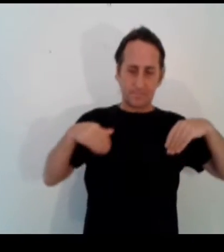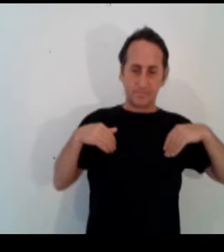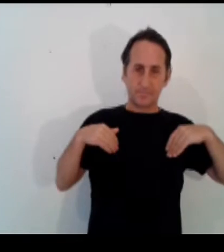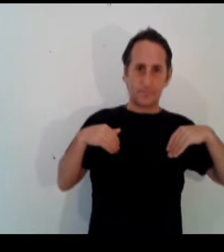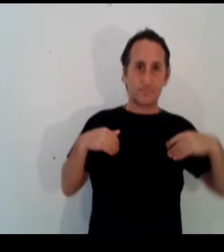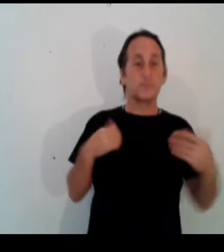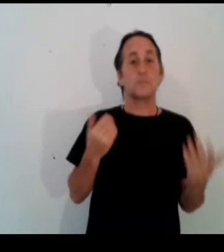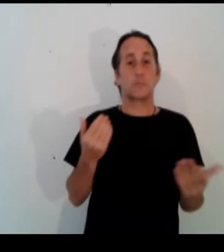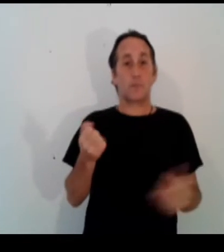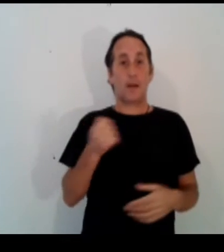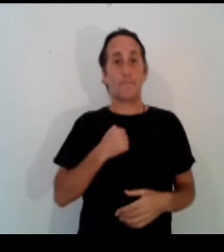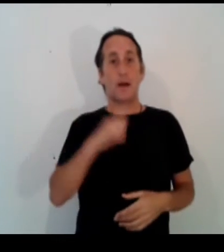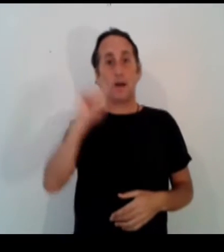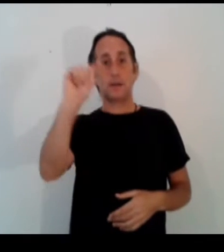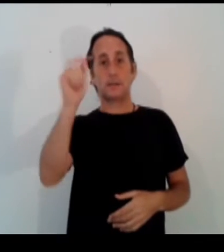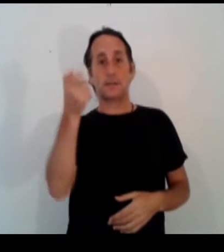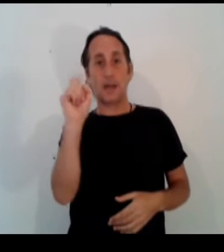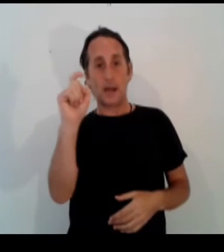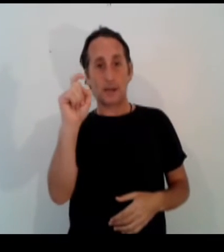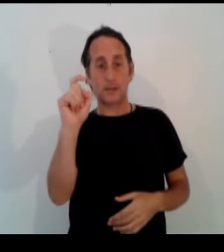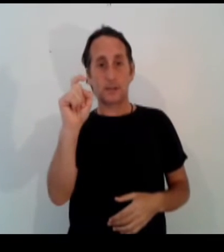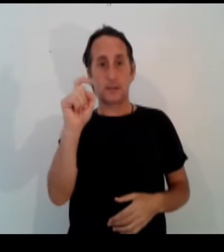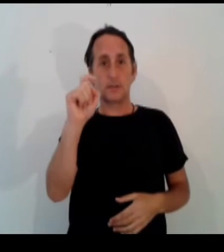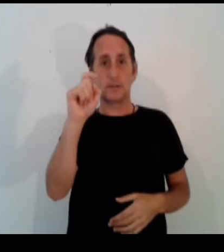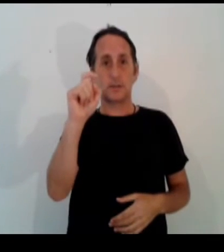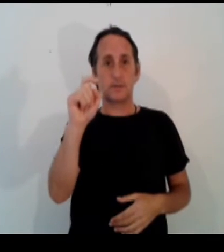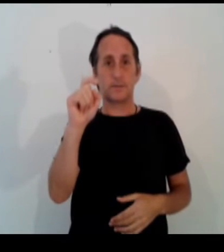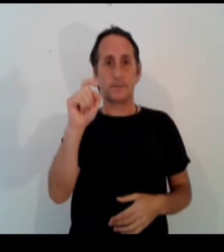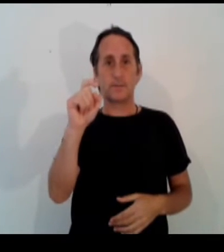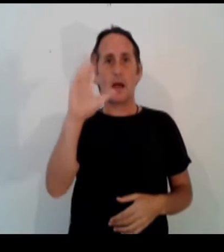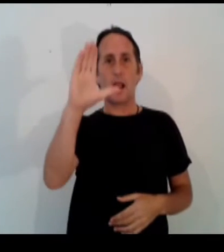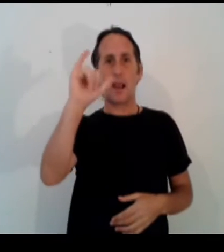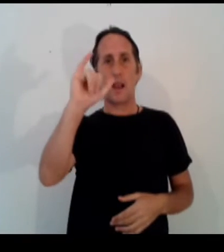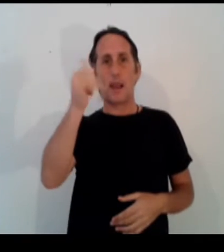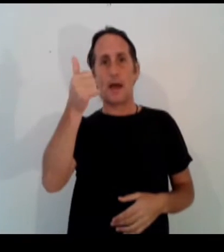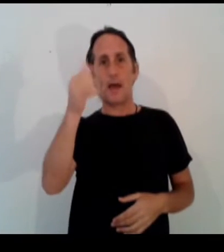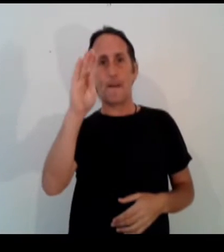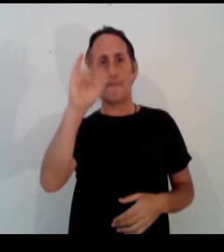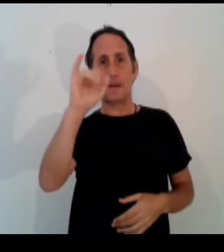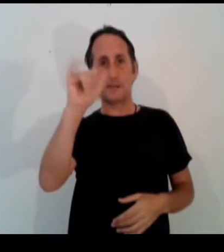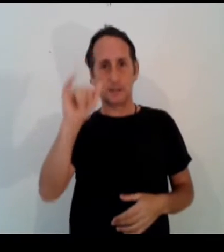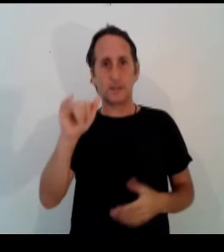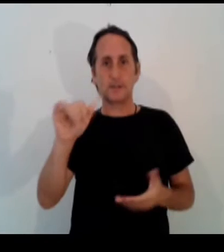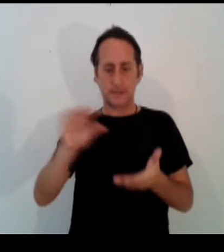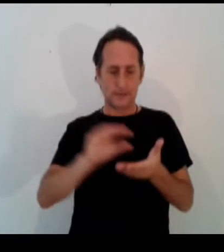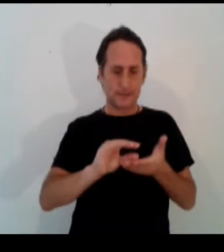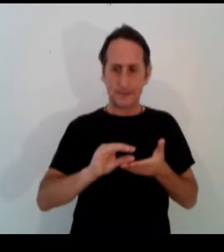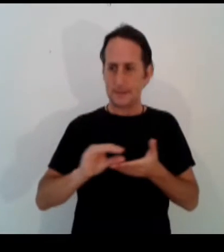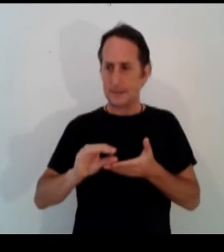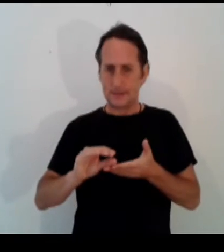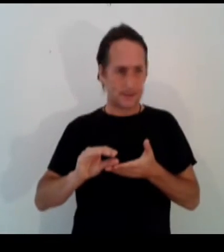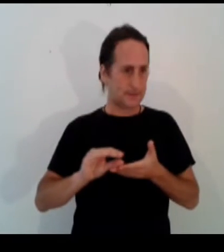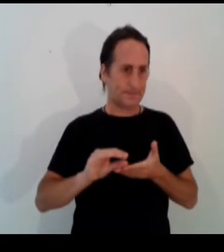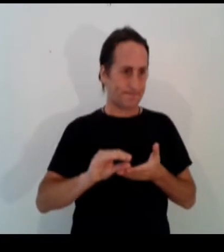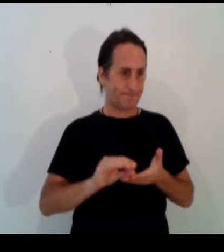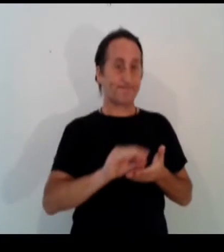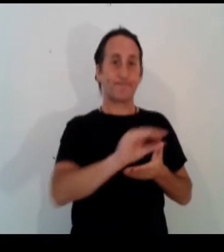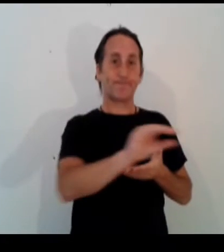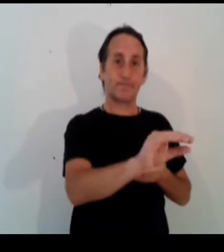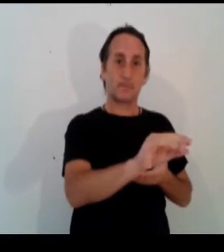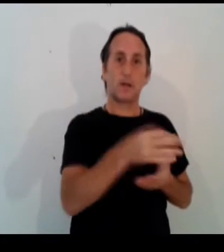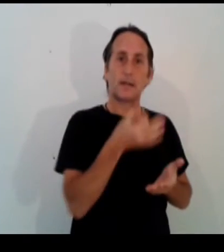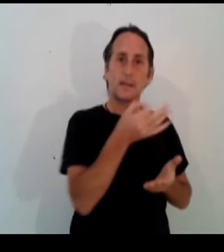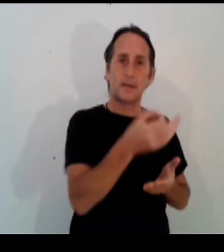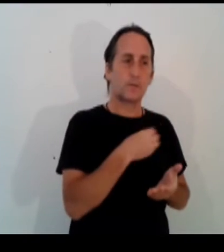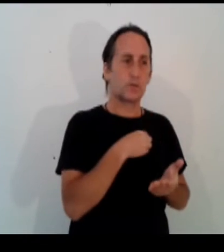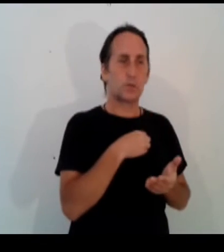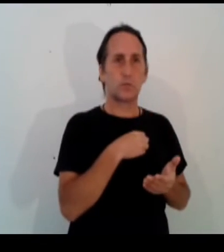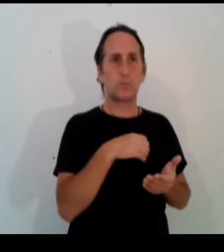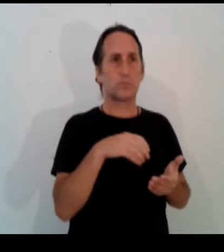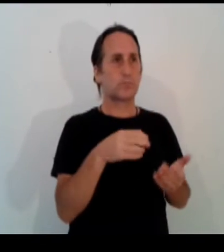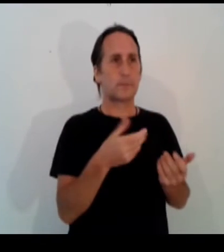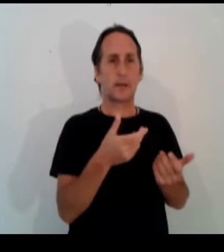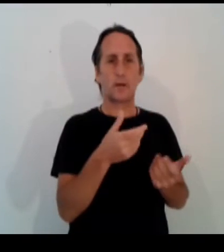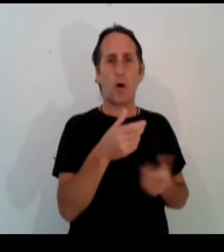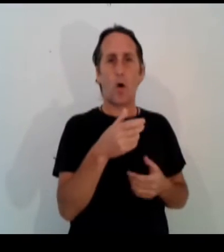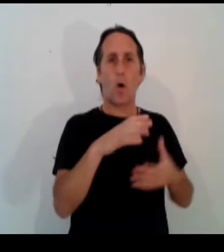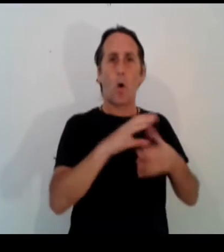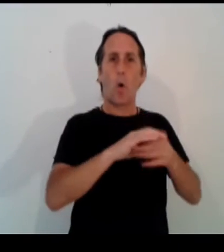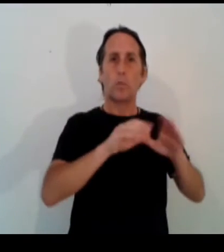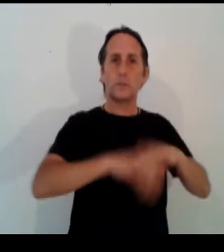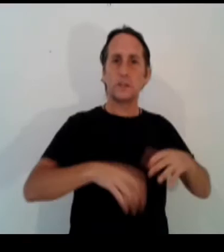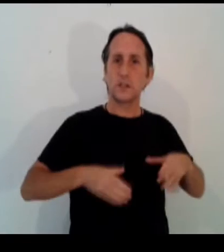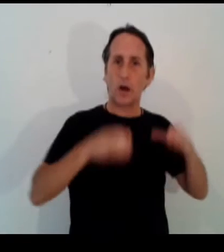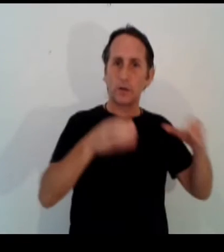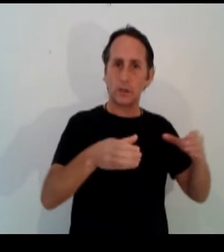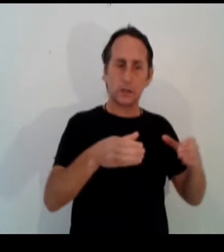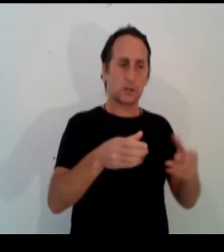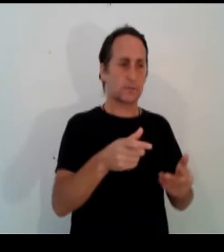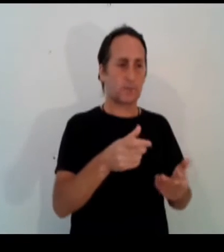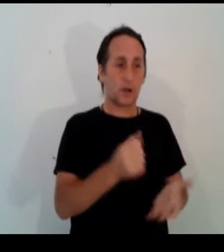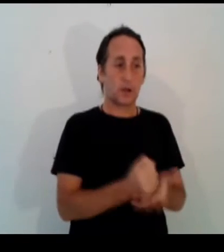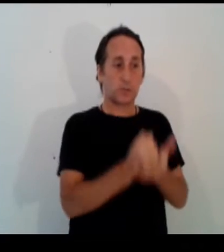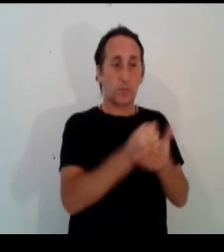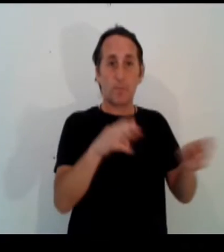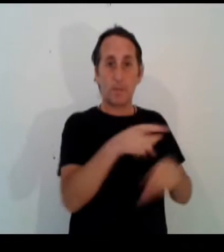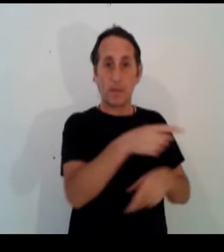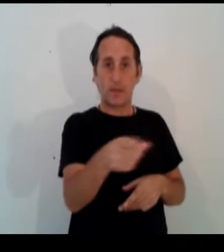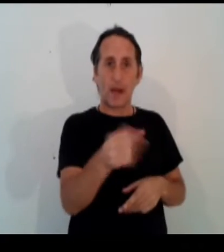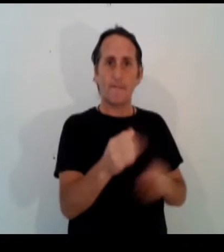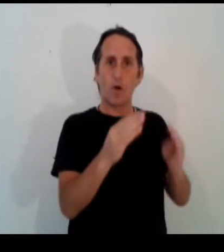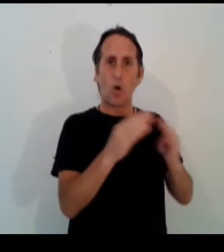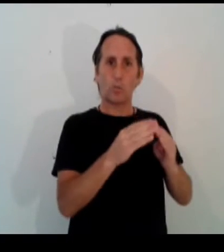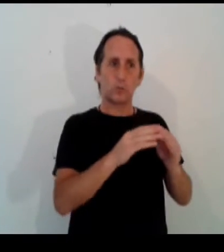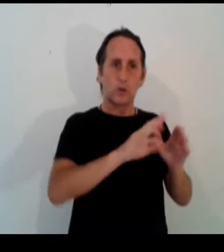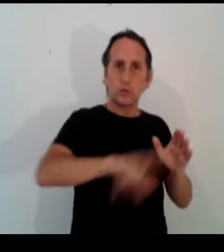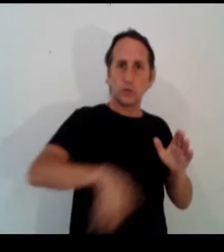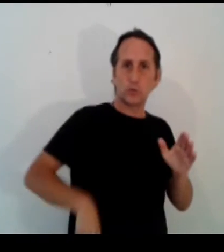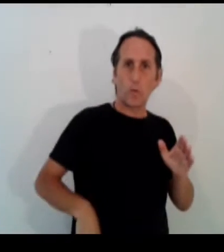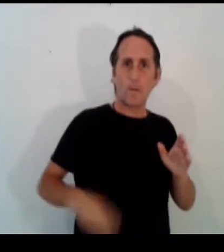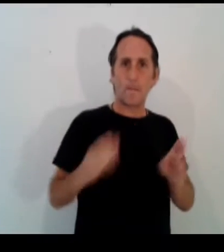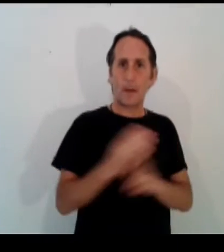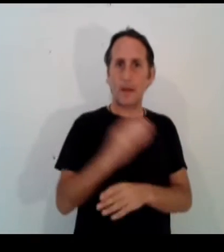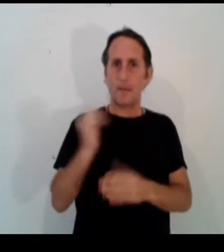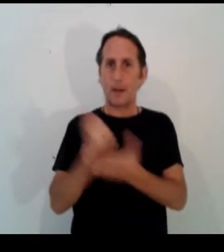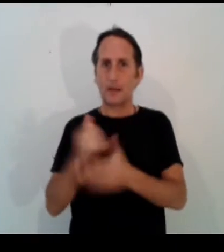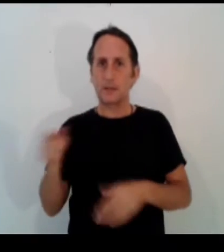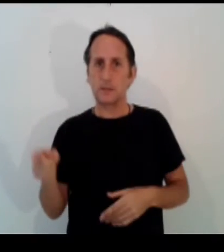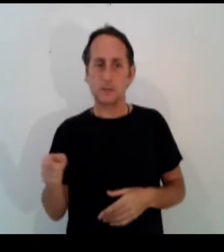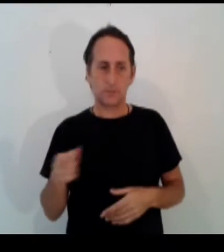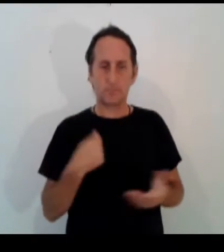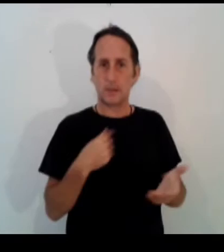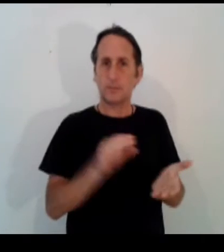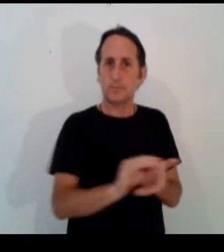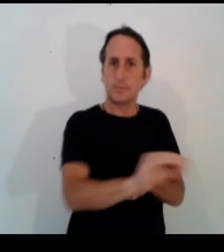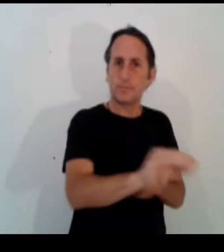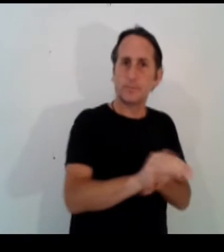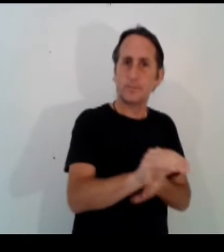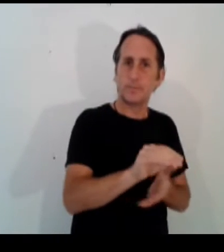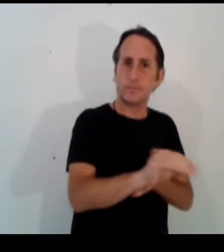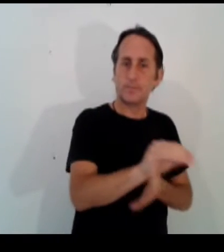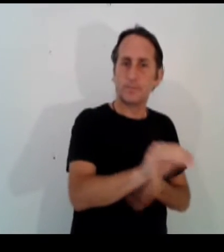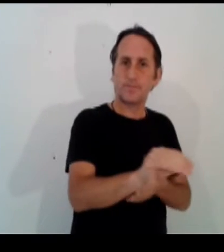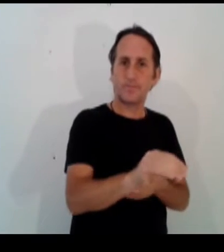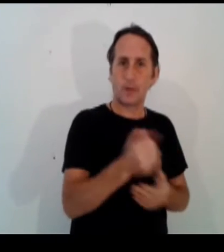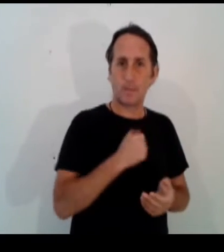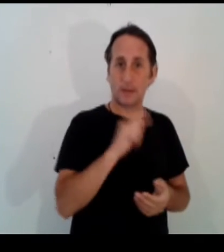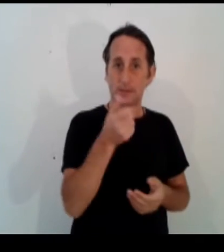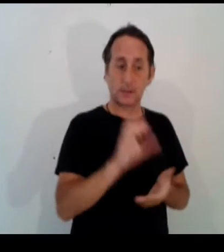So what i did was I took my tax liability and I paid my taxes into places like homeless charities to support people who have had their homes stolen from them by the actions of the banks